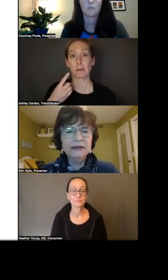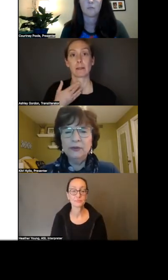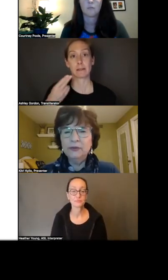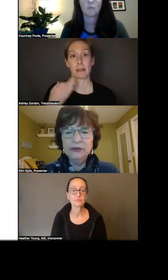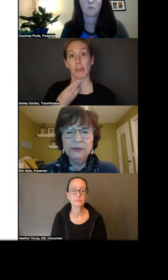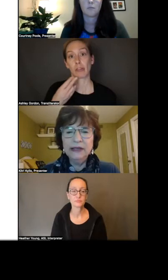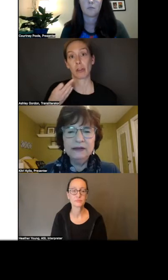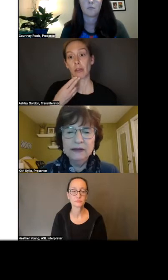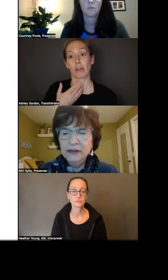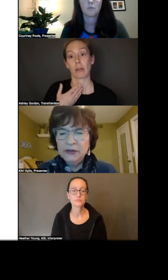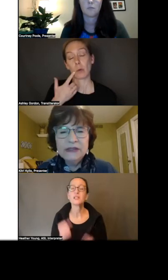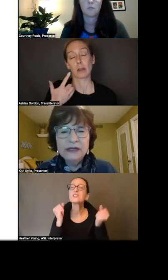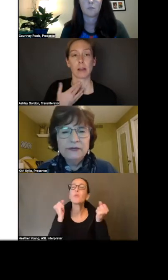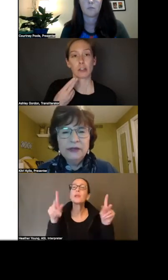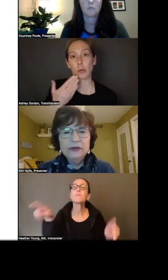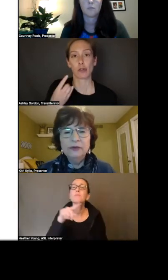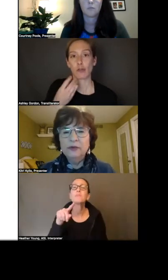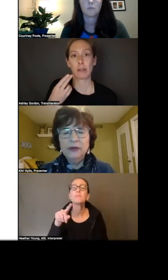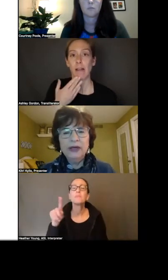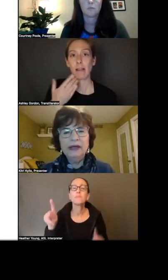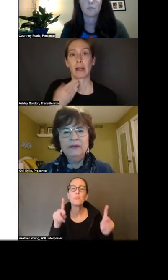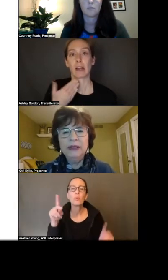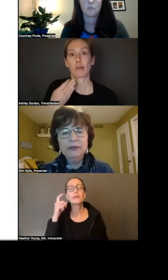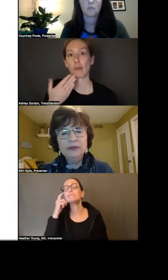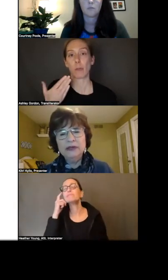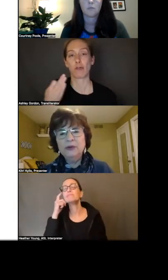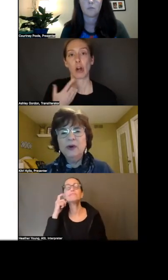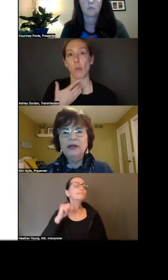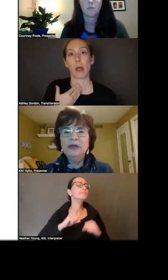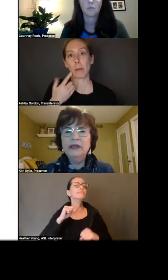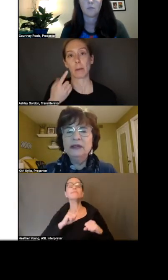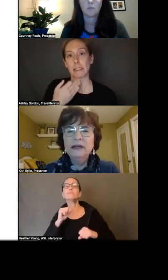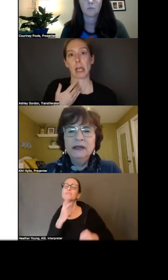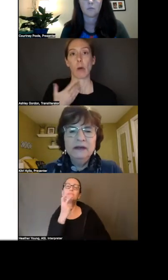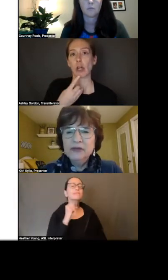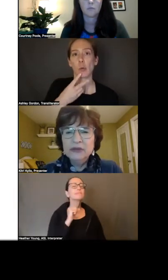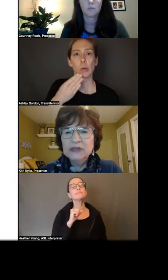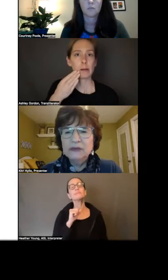so we'd like to address the elephant in the room right away. People who say, "Well, why do you need visual systems